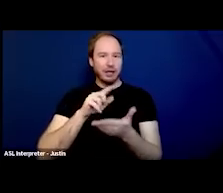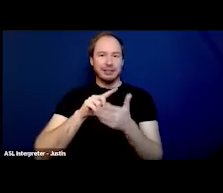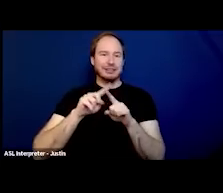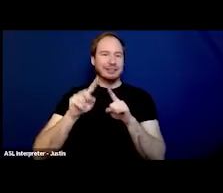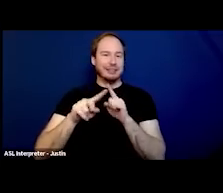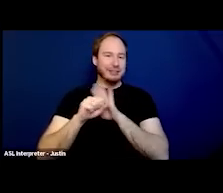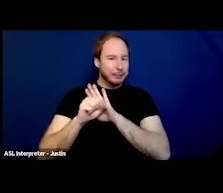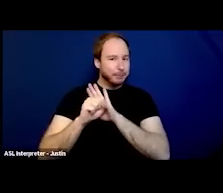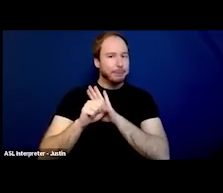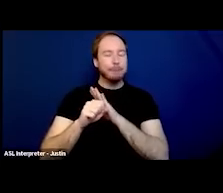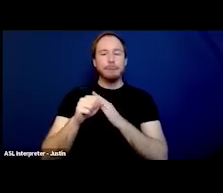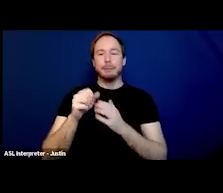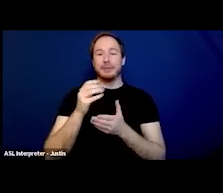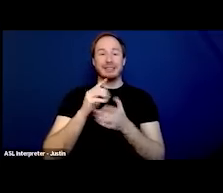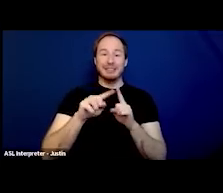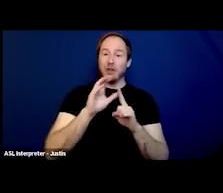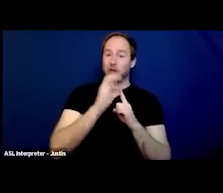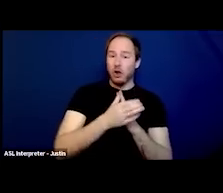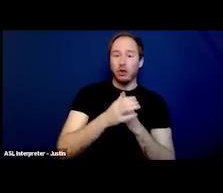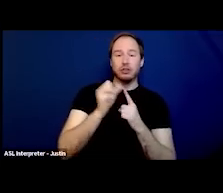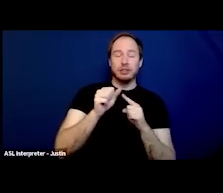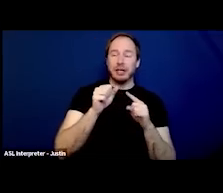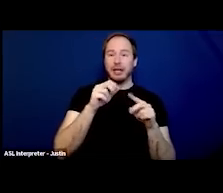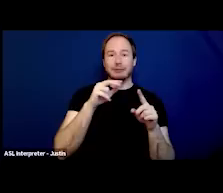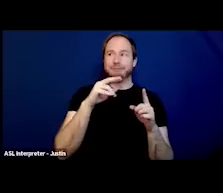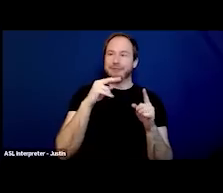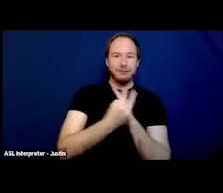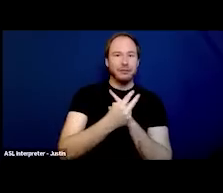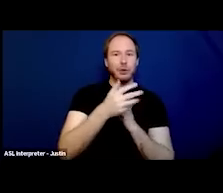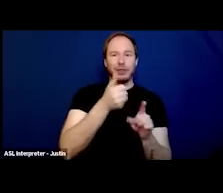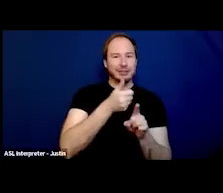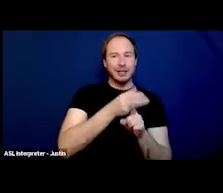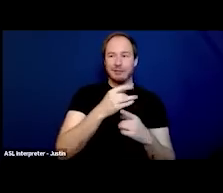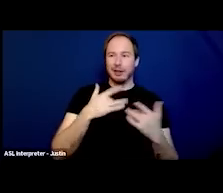may experience mental illness differently and describe their mental health concerns in different ways.